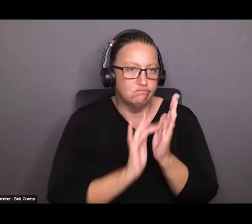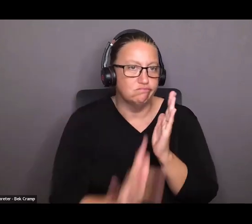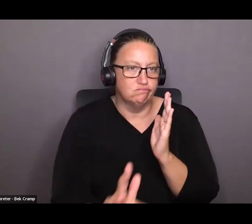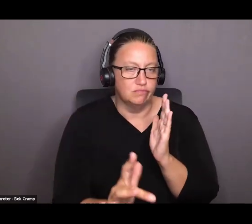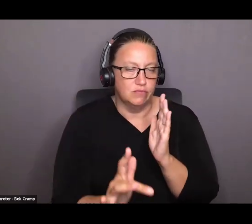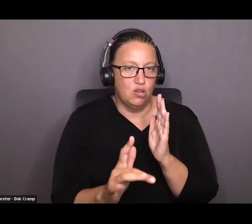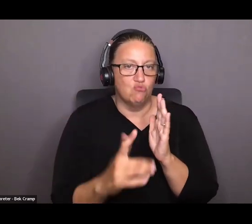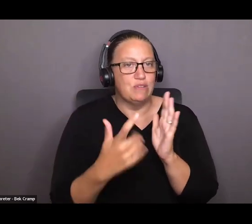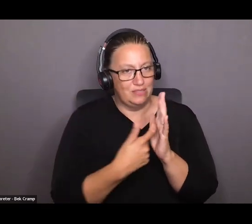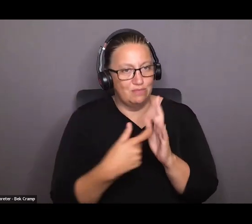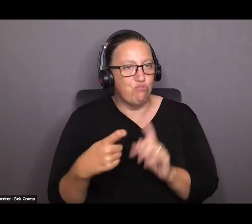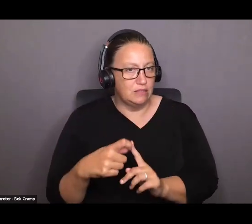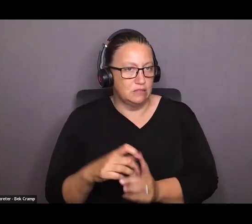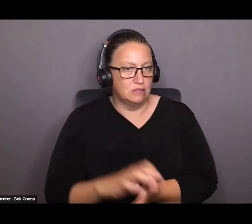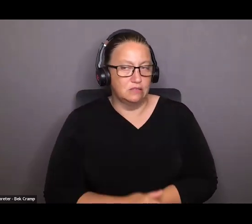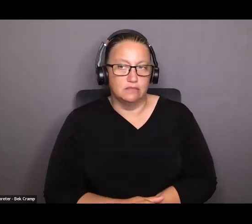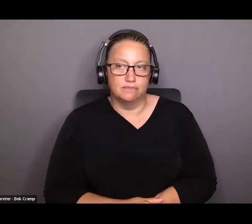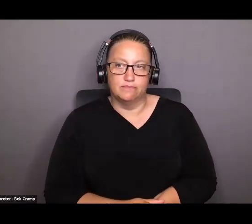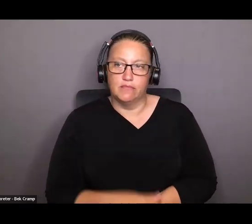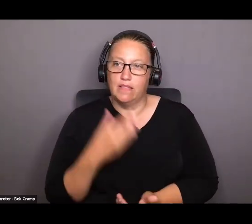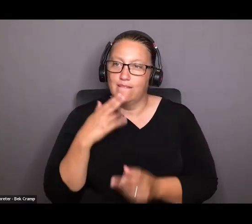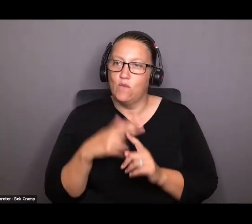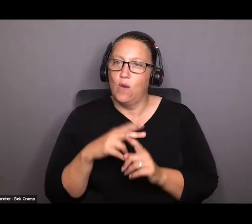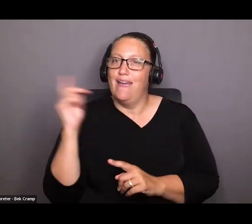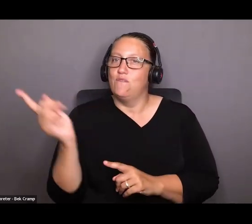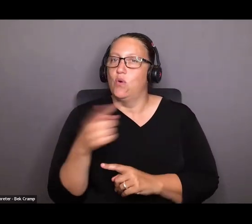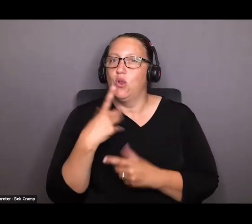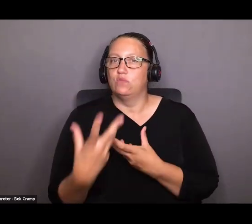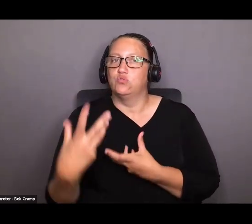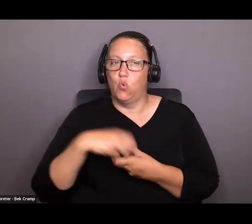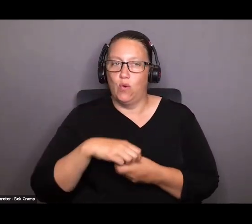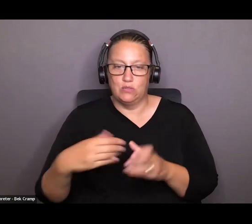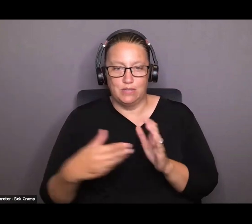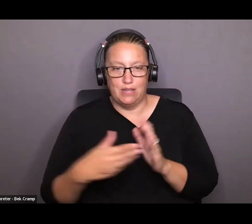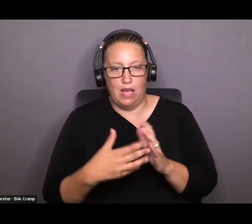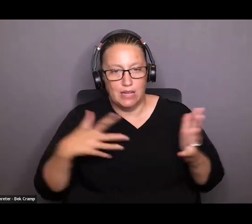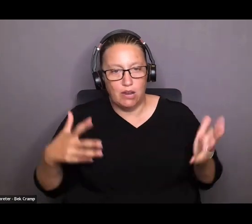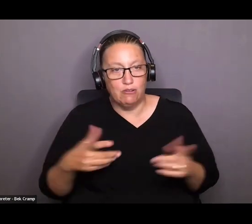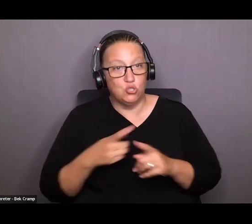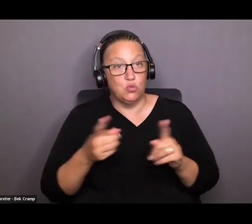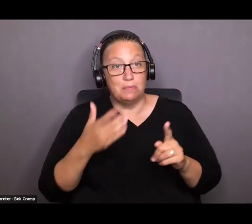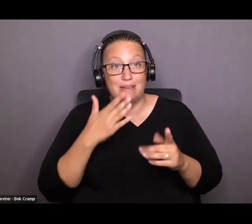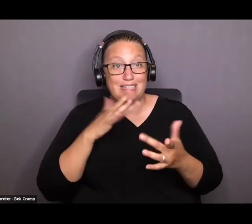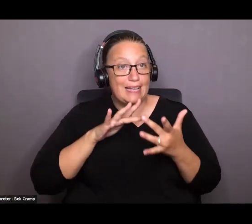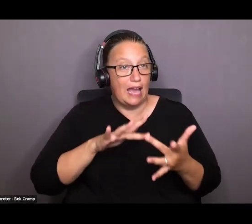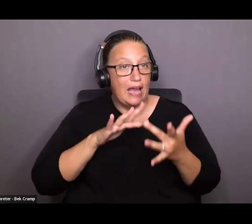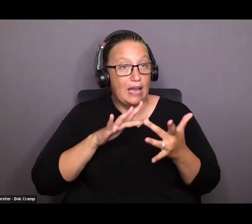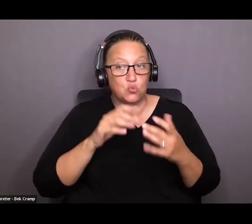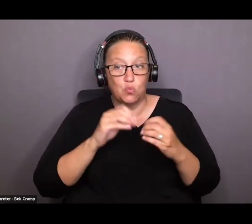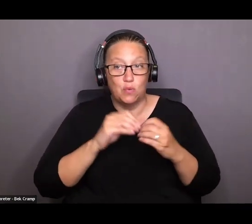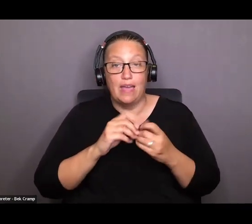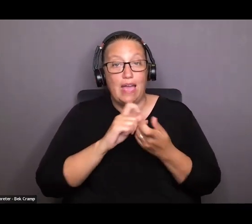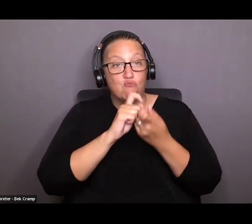really encourage everyone who has joined today's event to continue to engage with reform underway